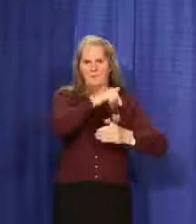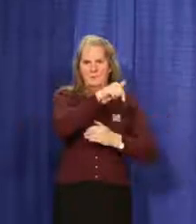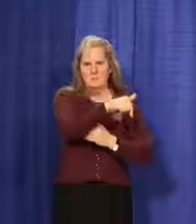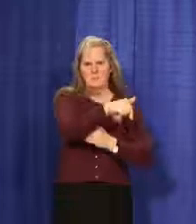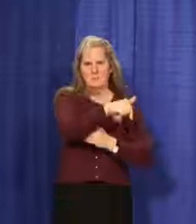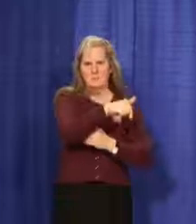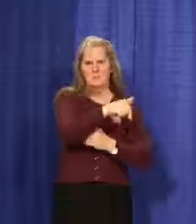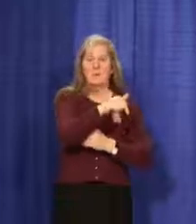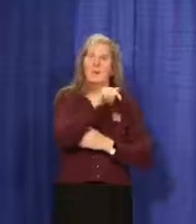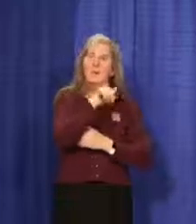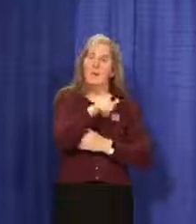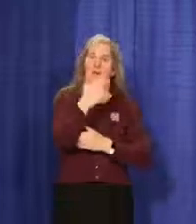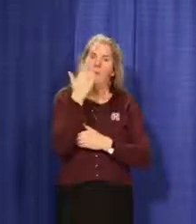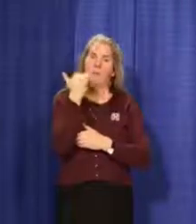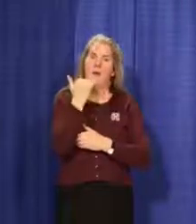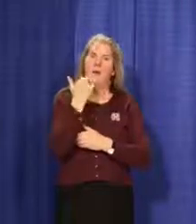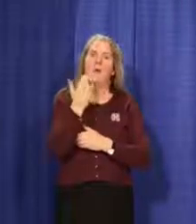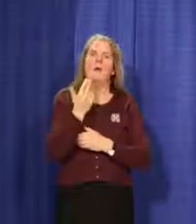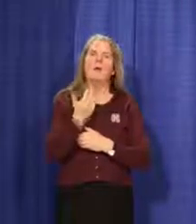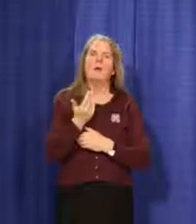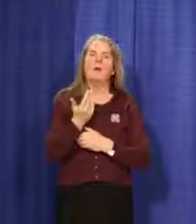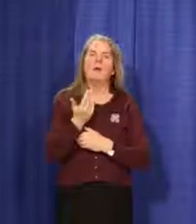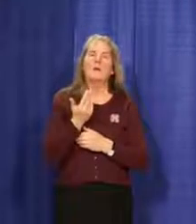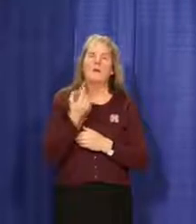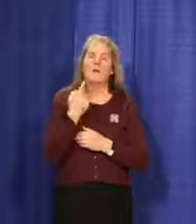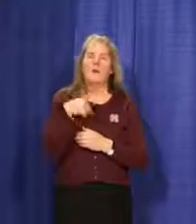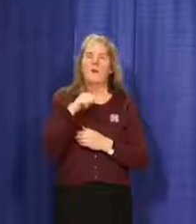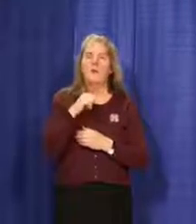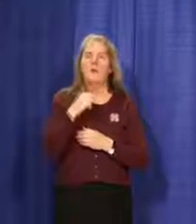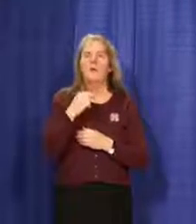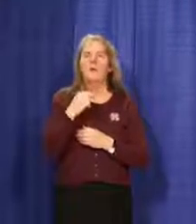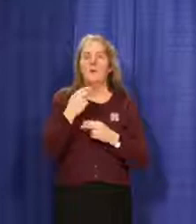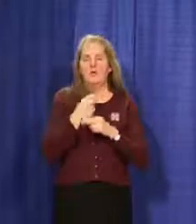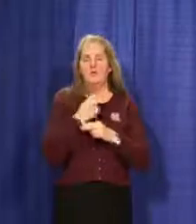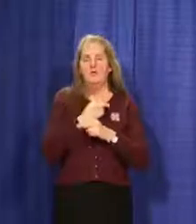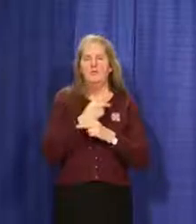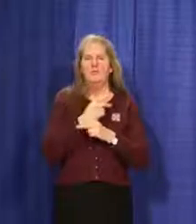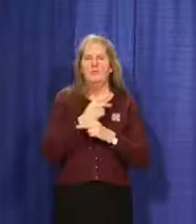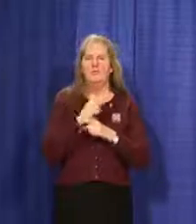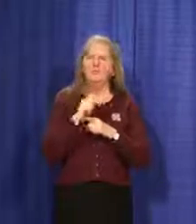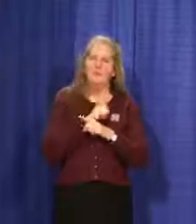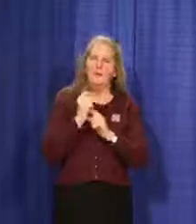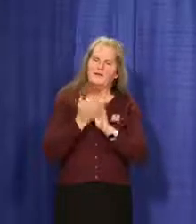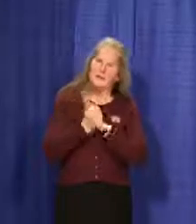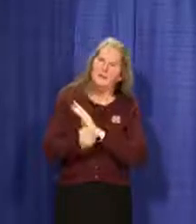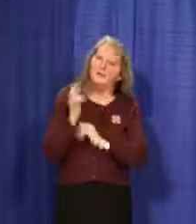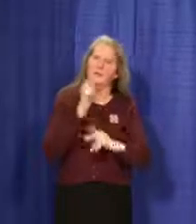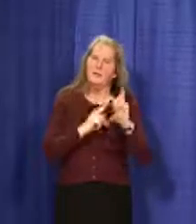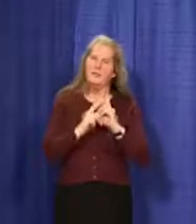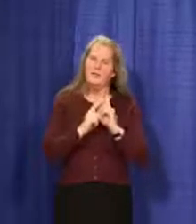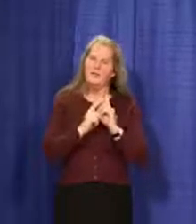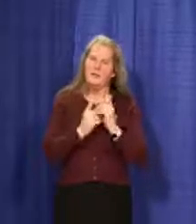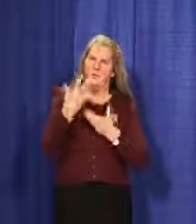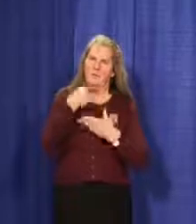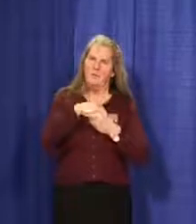That is why we use and continue to use trained and skilled people to do the interviewing